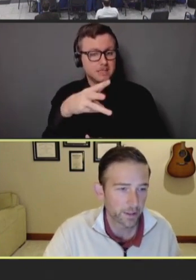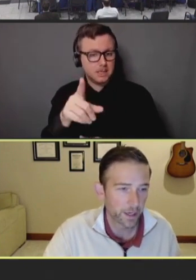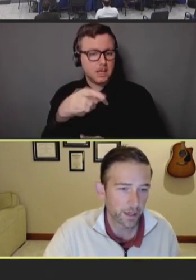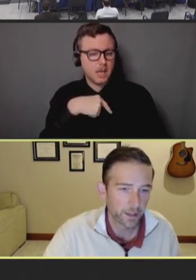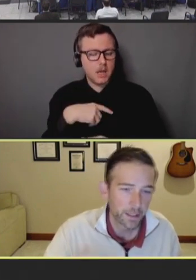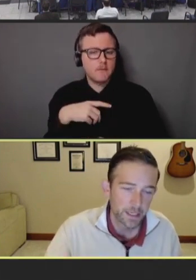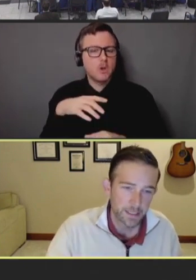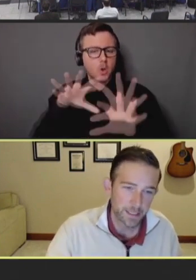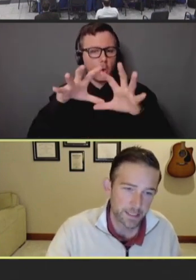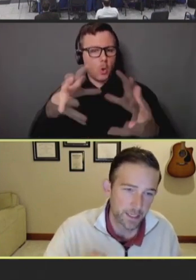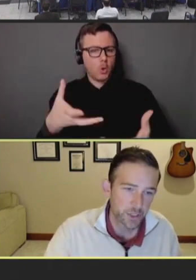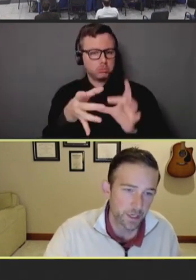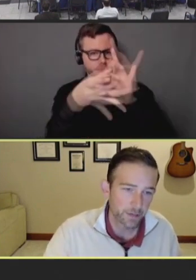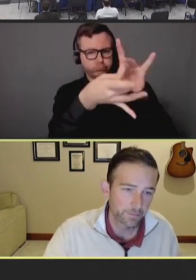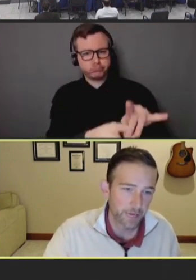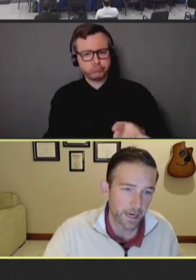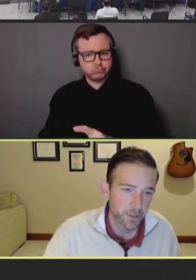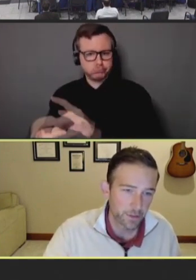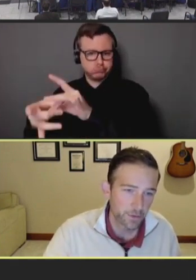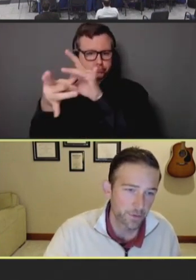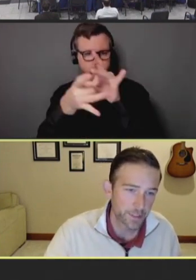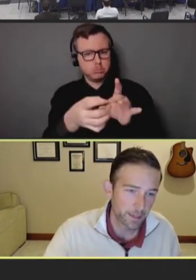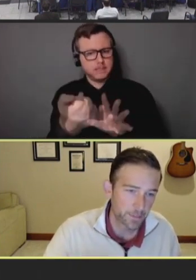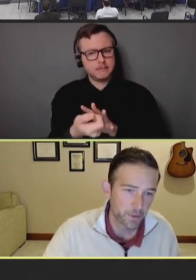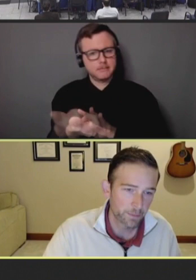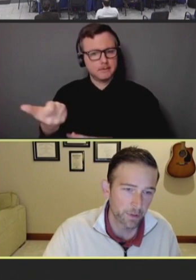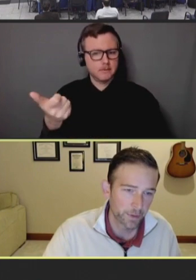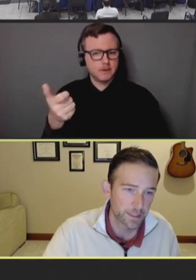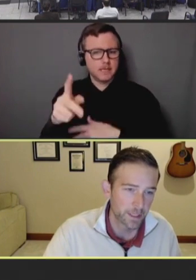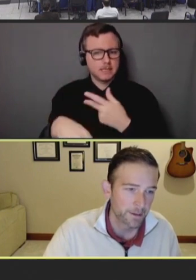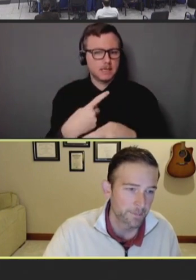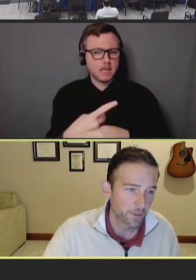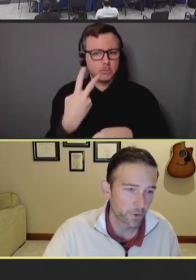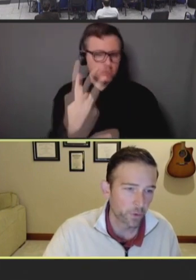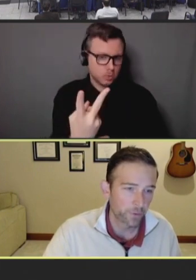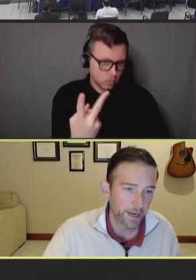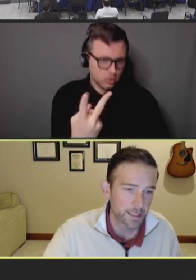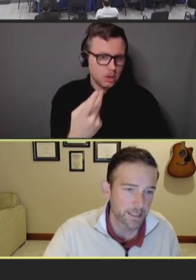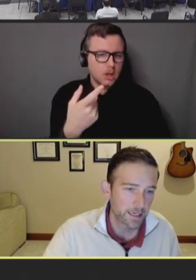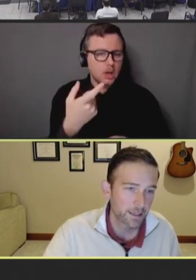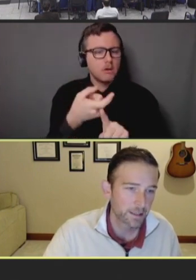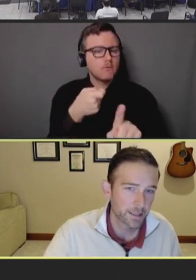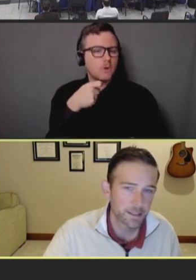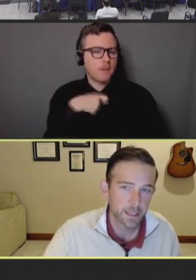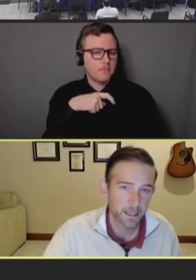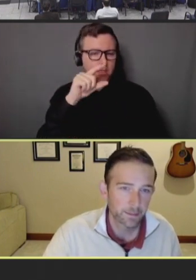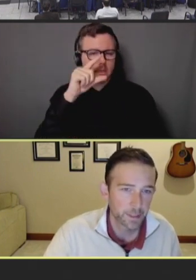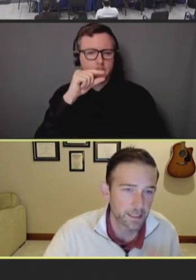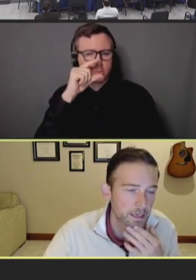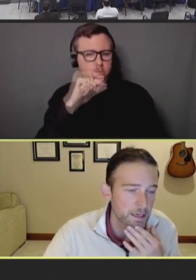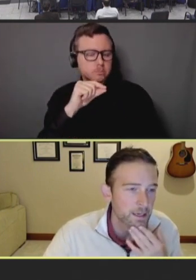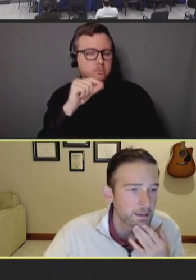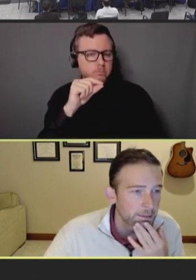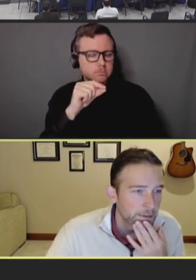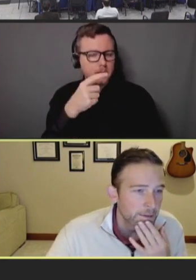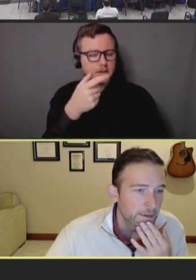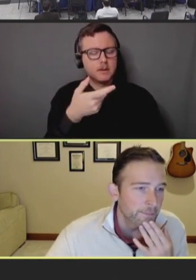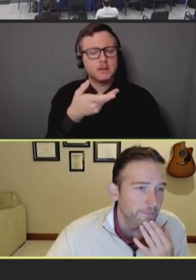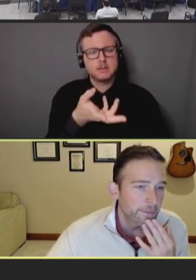cessation of type 2, the type 2 component of the oral vaccine. Next slide, please.